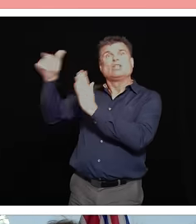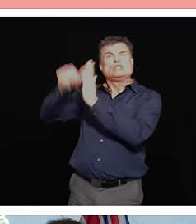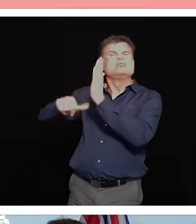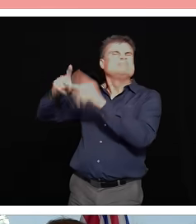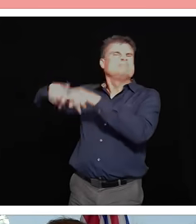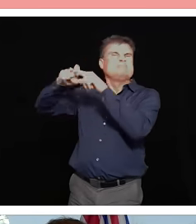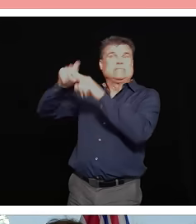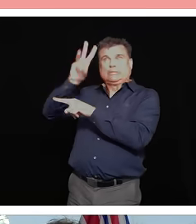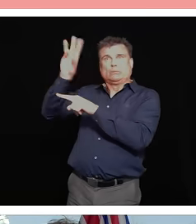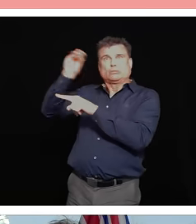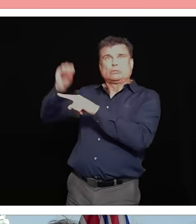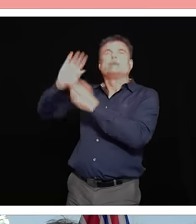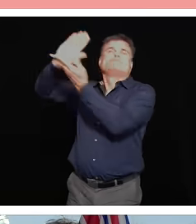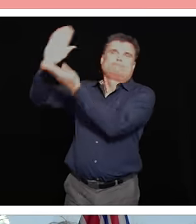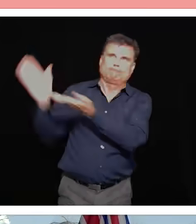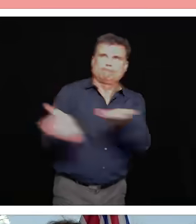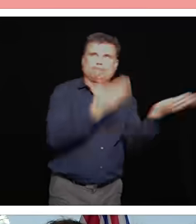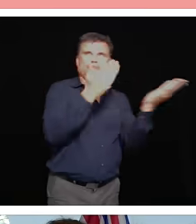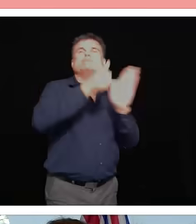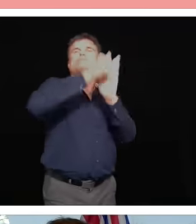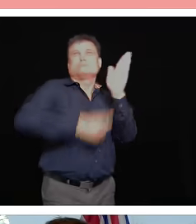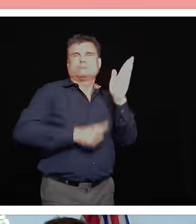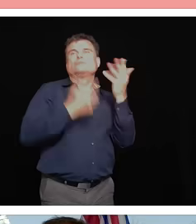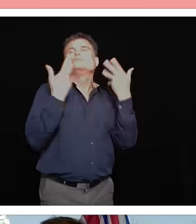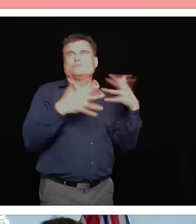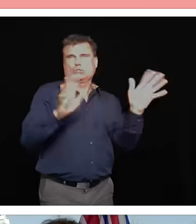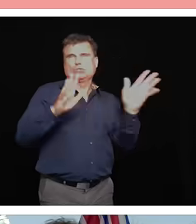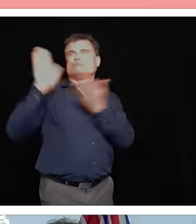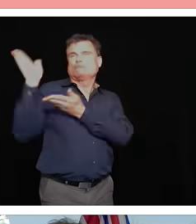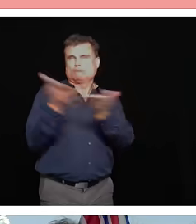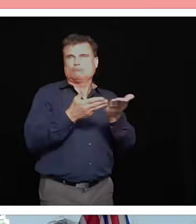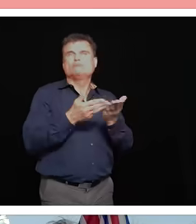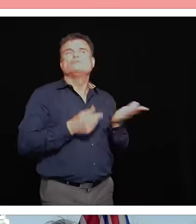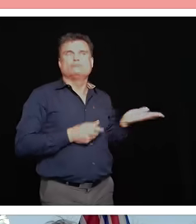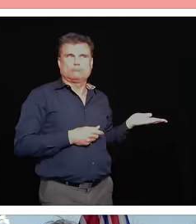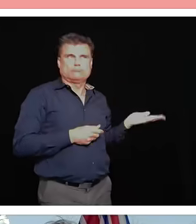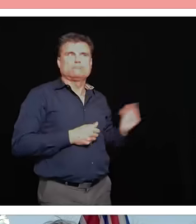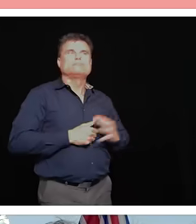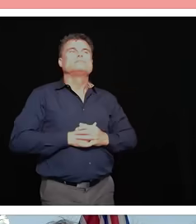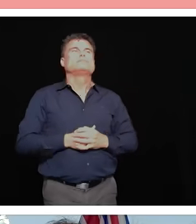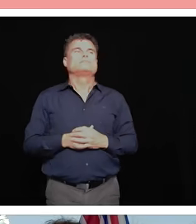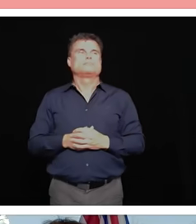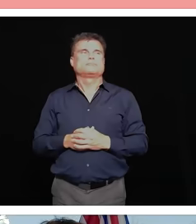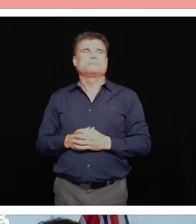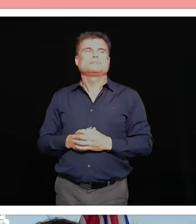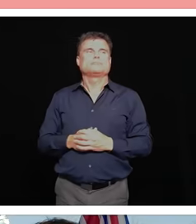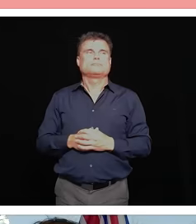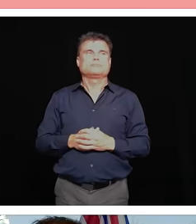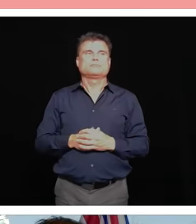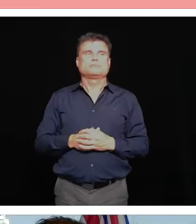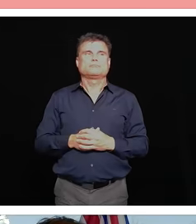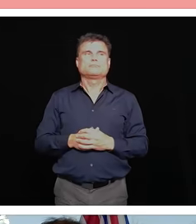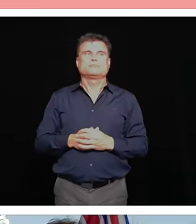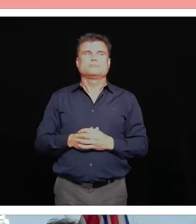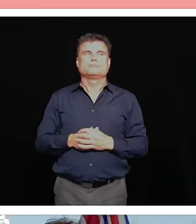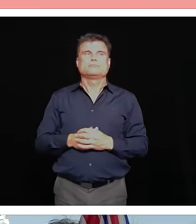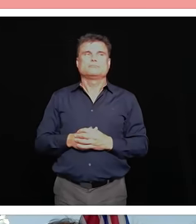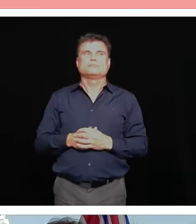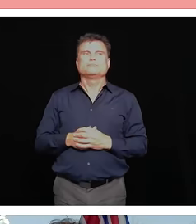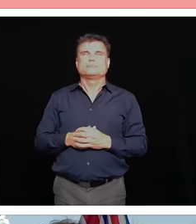external circle small. Most of the classes will be online for now but to